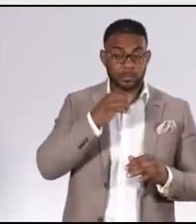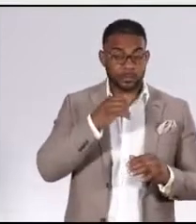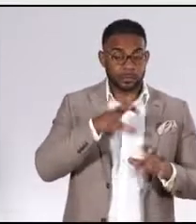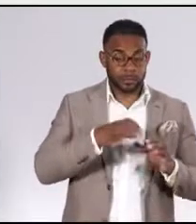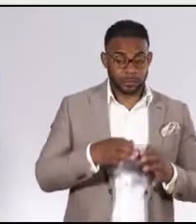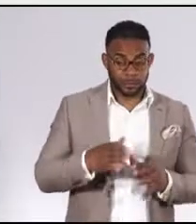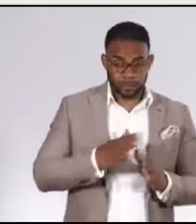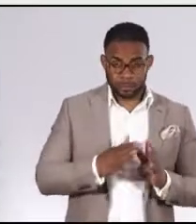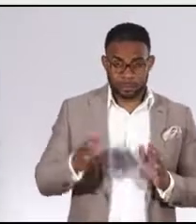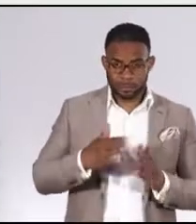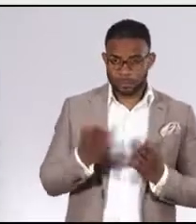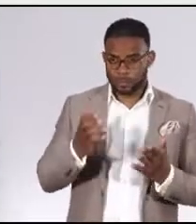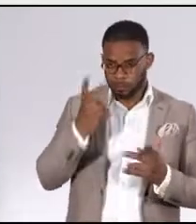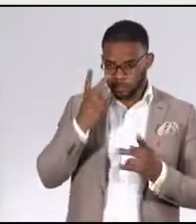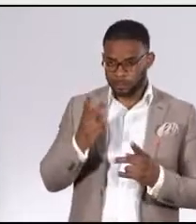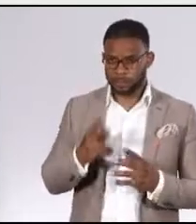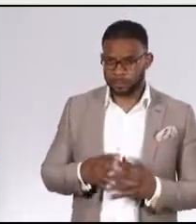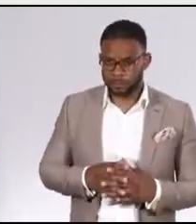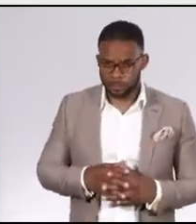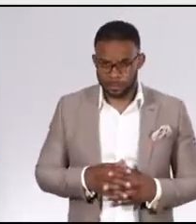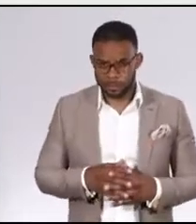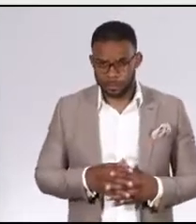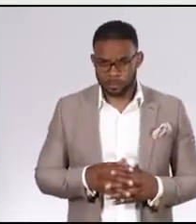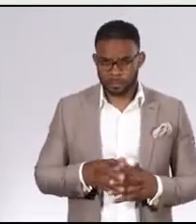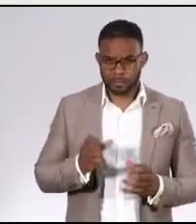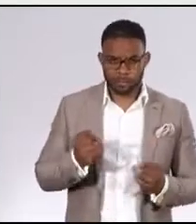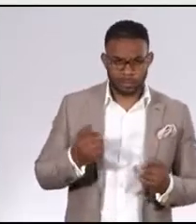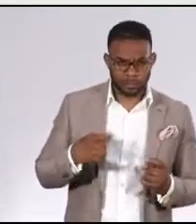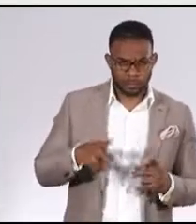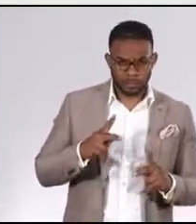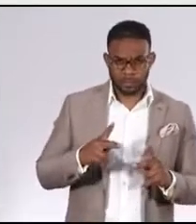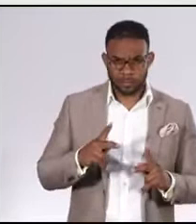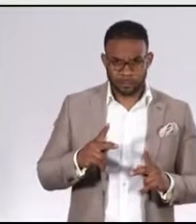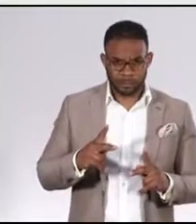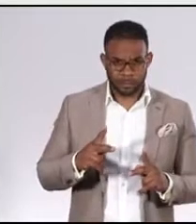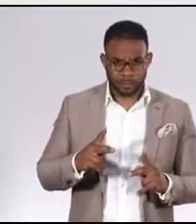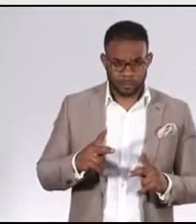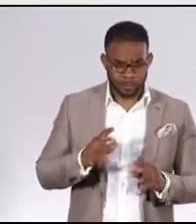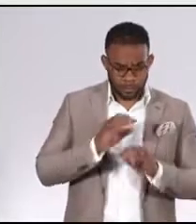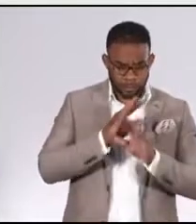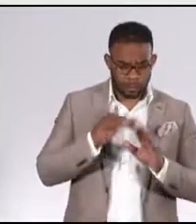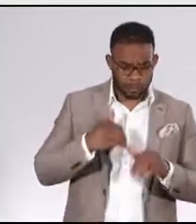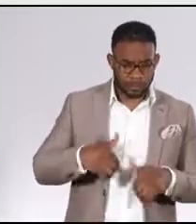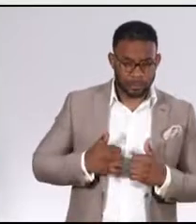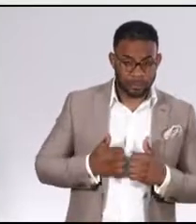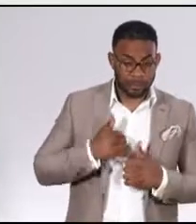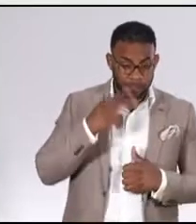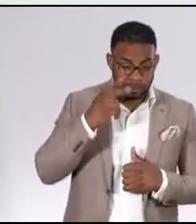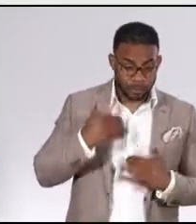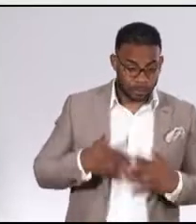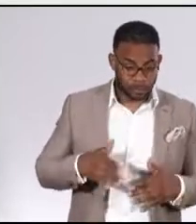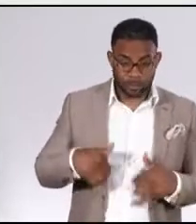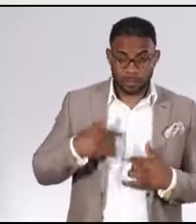um Here you're seeing um that many of those people um clearly have been living with hearing loss since a very young age,